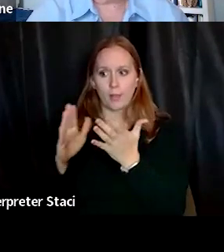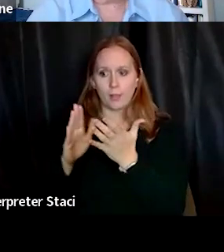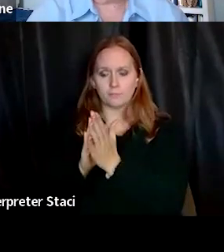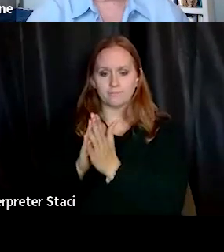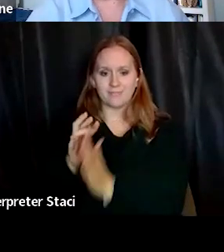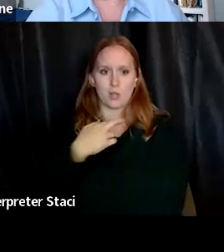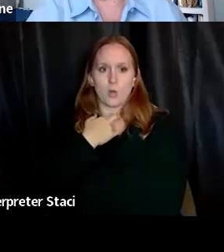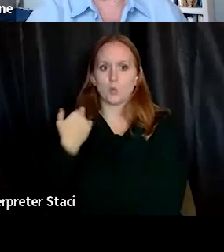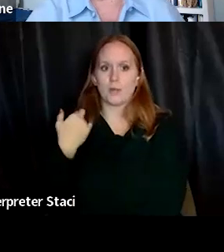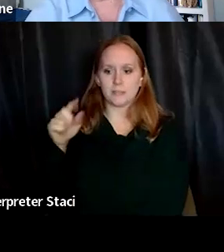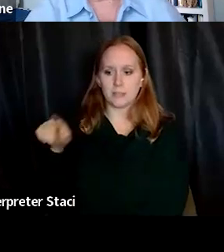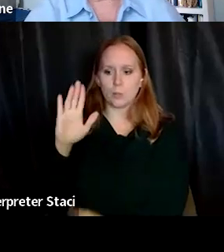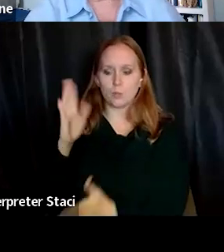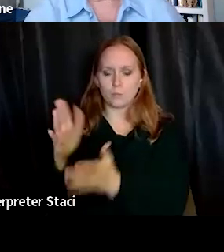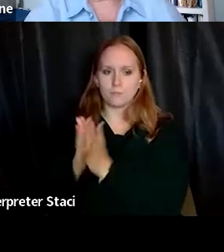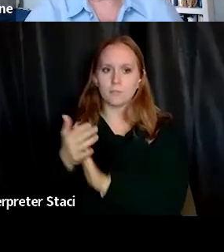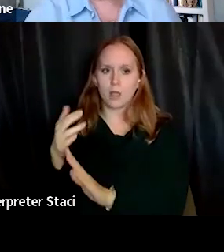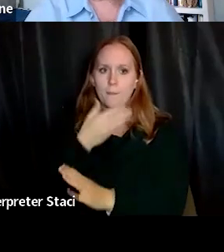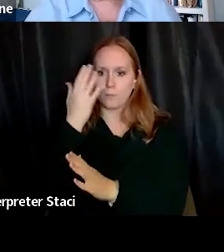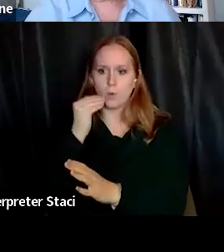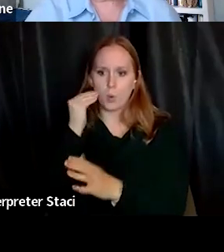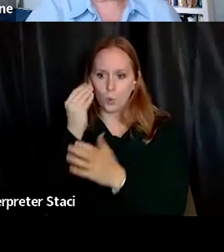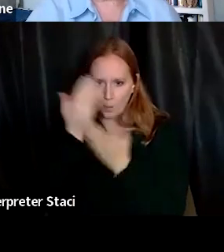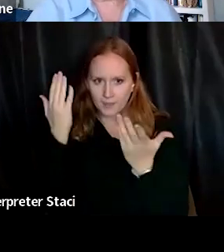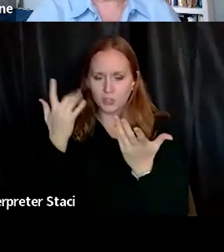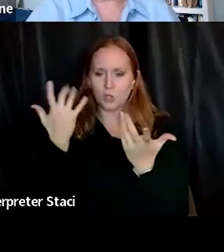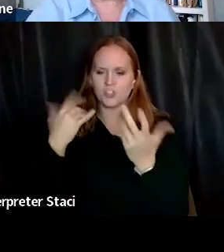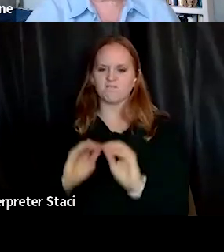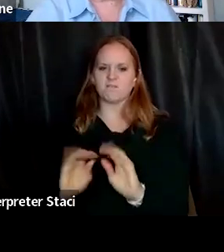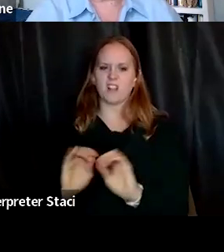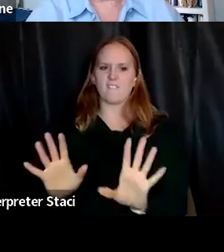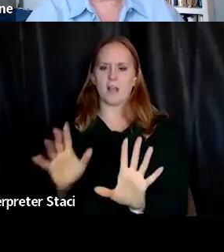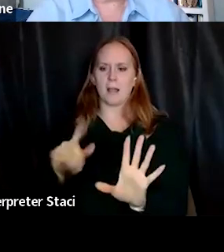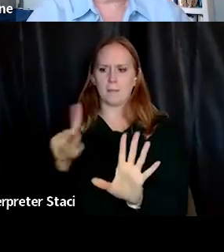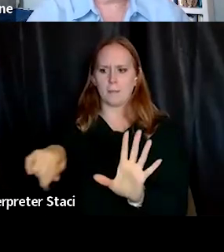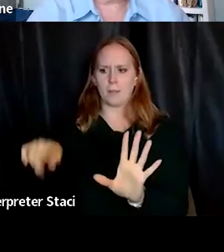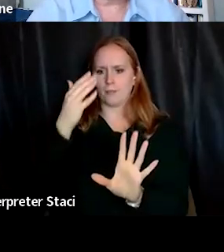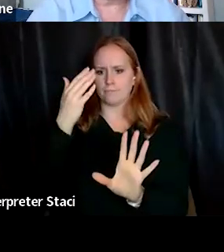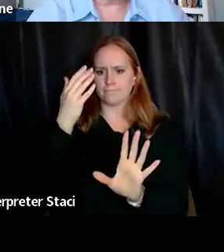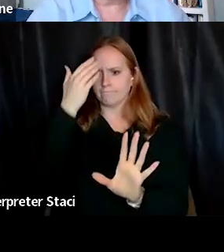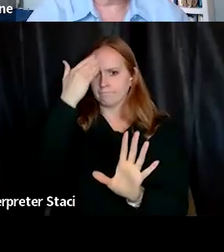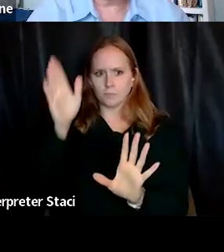So I just wanted to clarify that for folks who aren't as familiar with SOAR, that this is intended for folks who are at risk of homelessness.